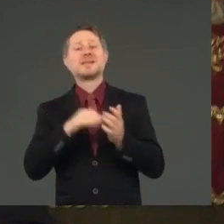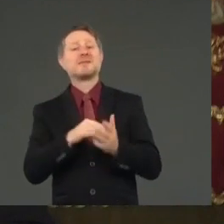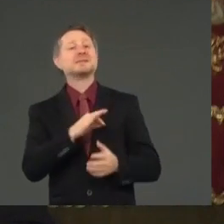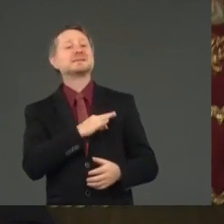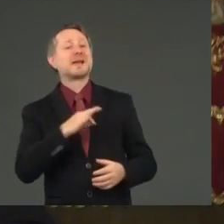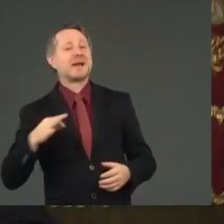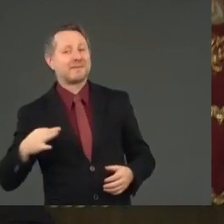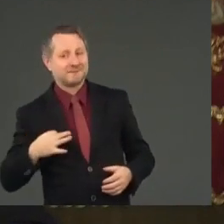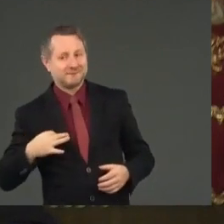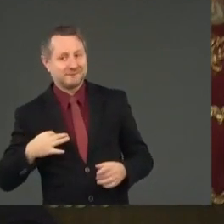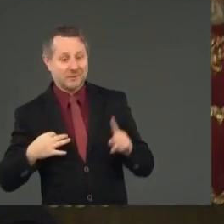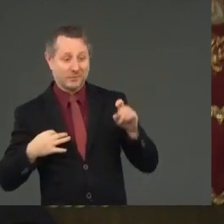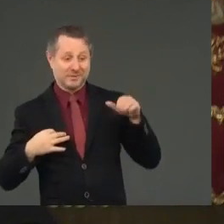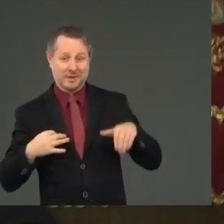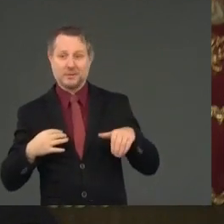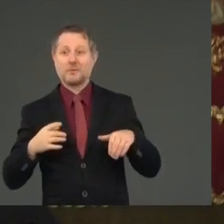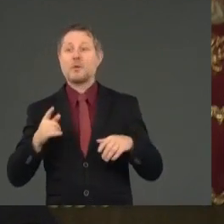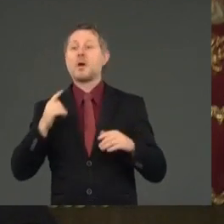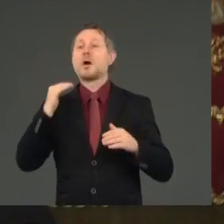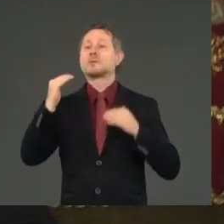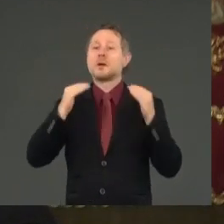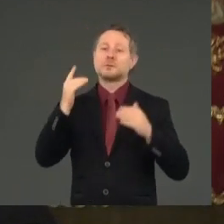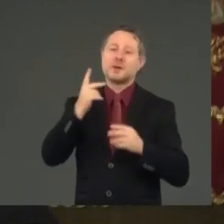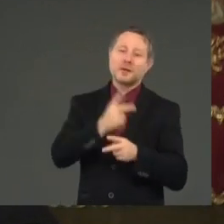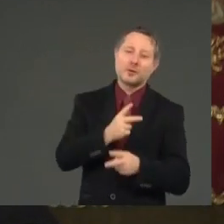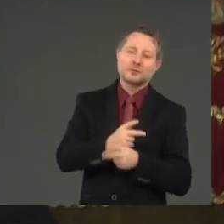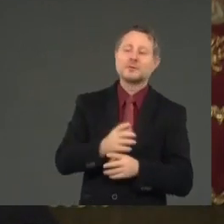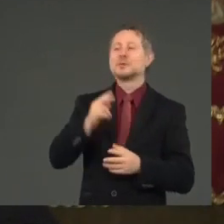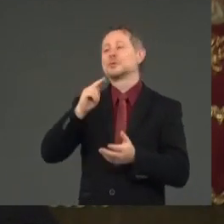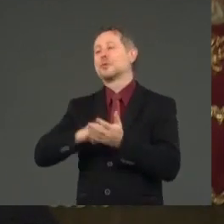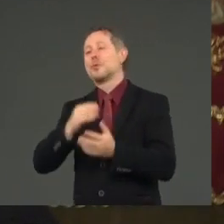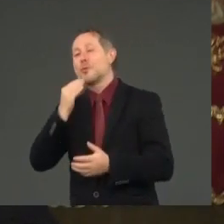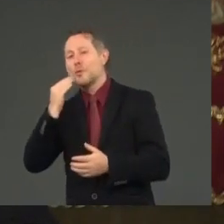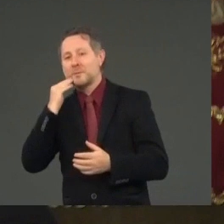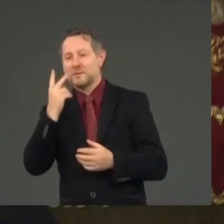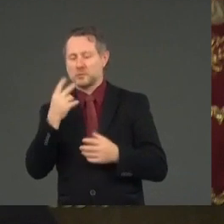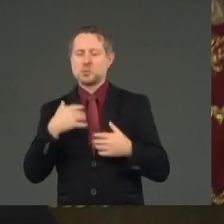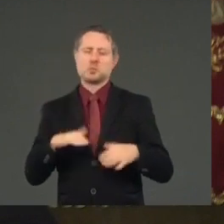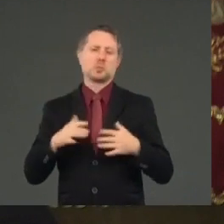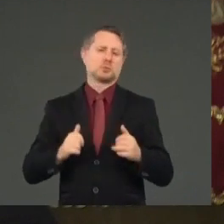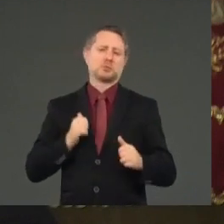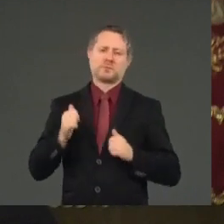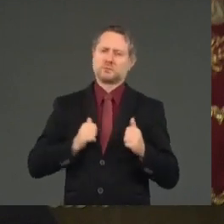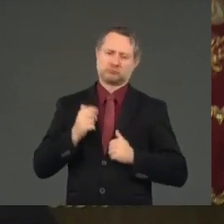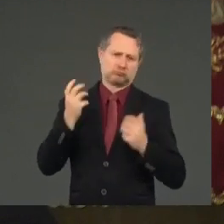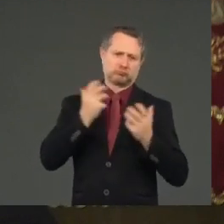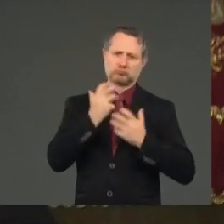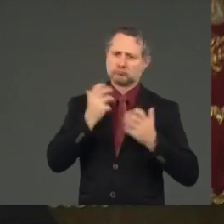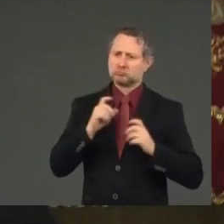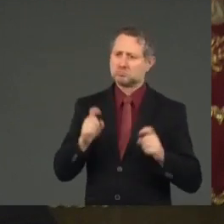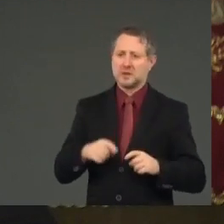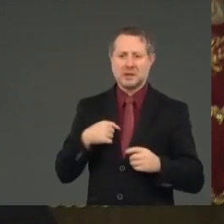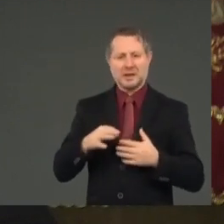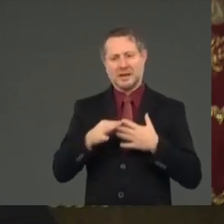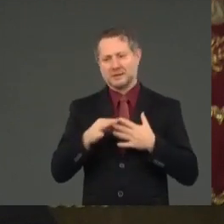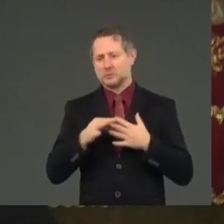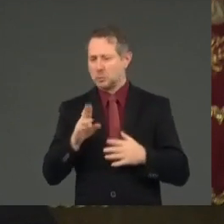I BELIEVE THERE ARE 100,000 RESIDENTS IN OUR NURSING HOMES,